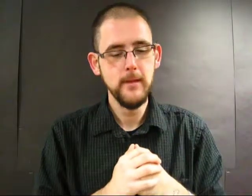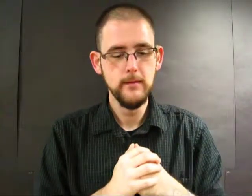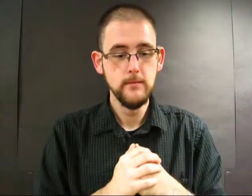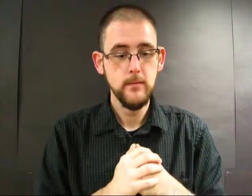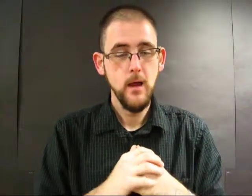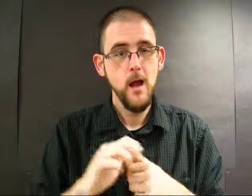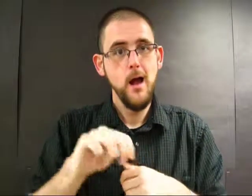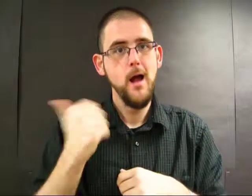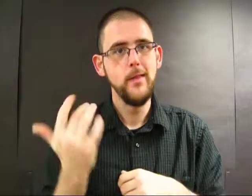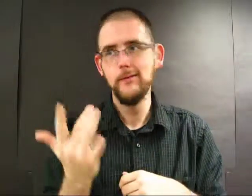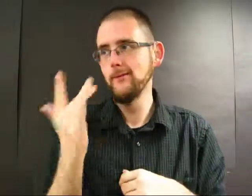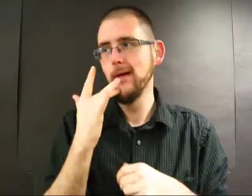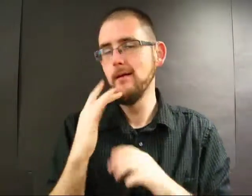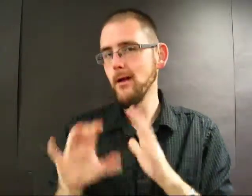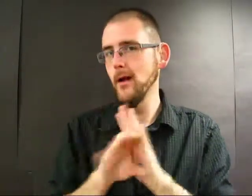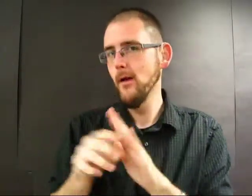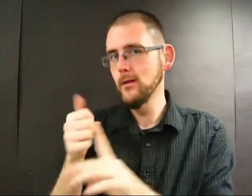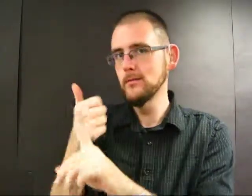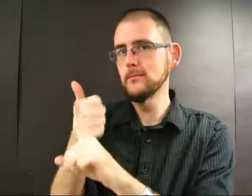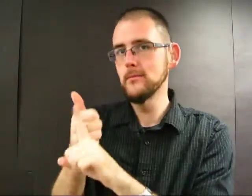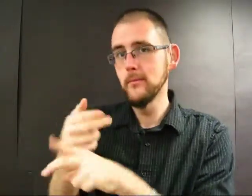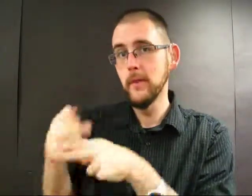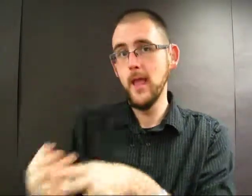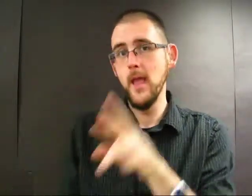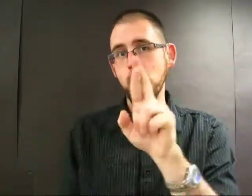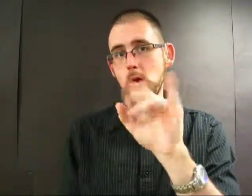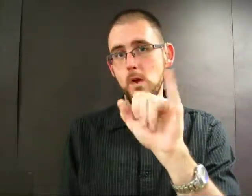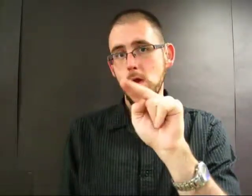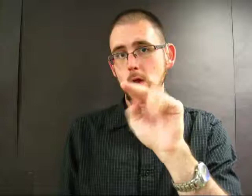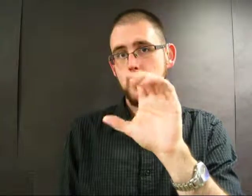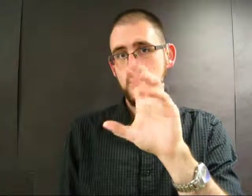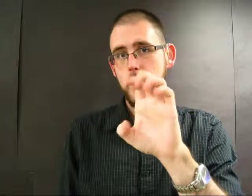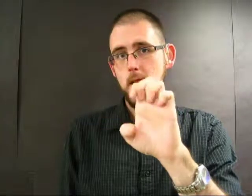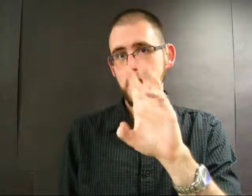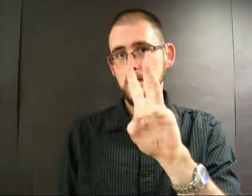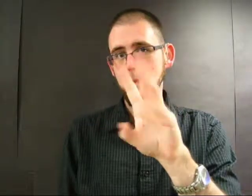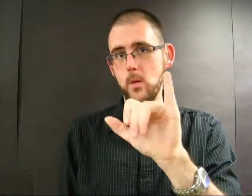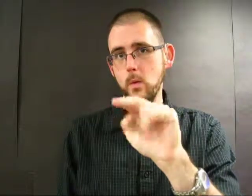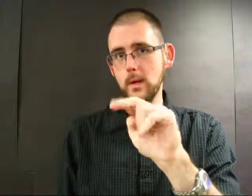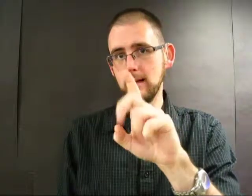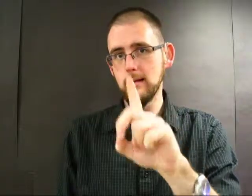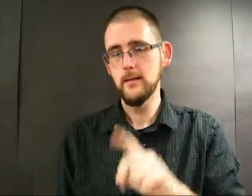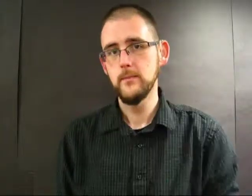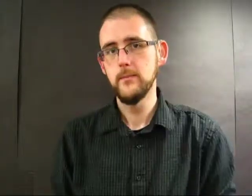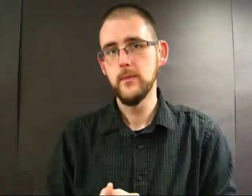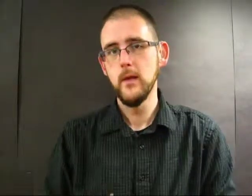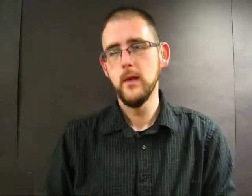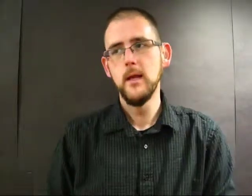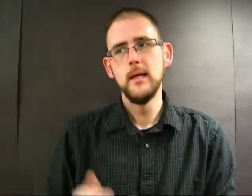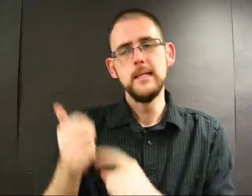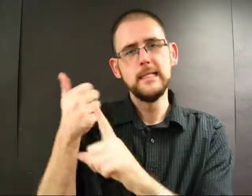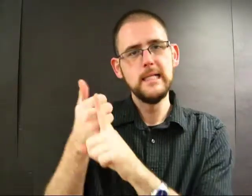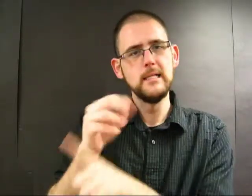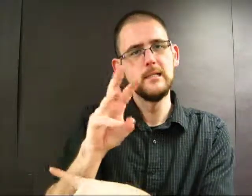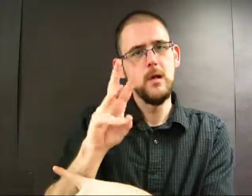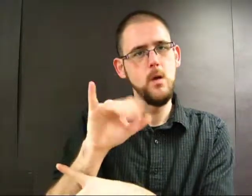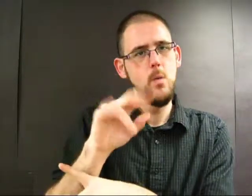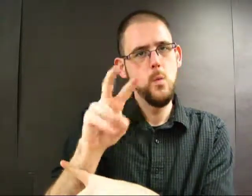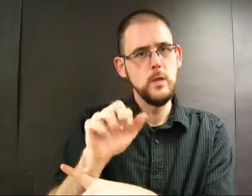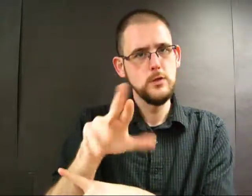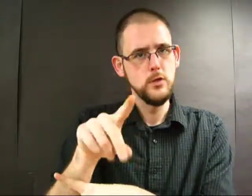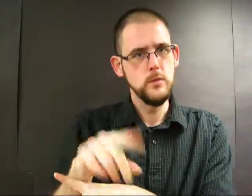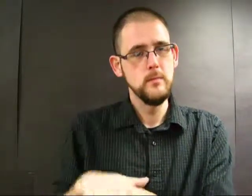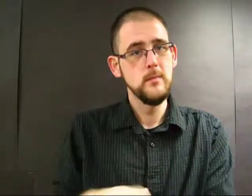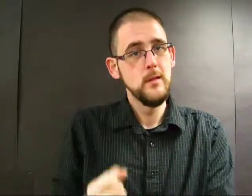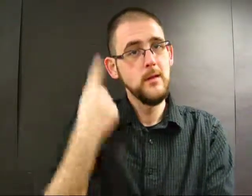Another favorite character is named Rincewind, who's a wizzard.